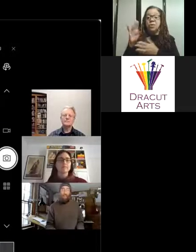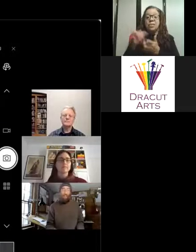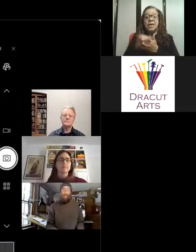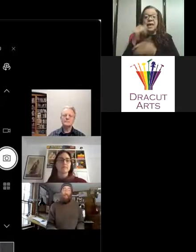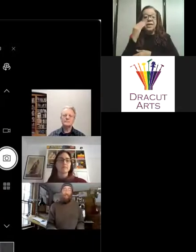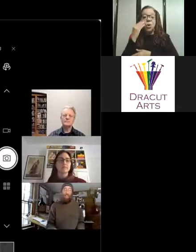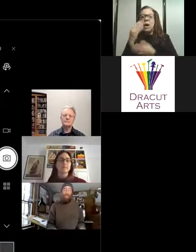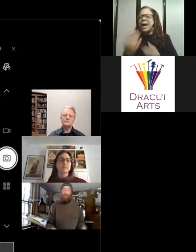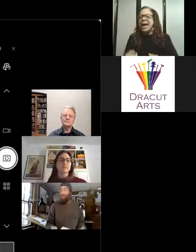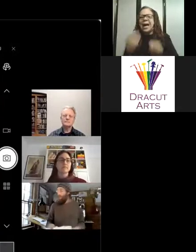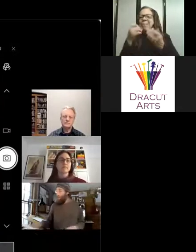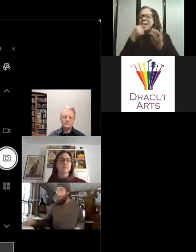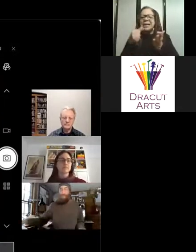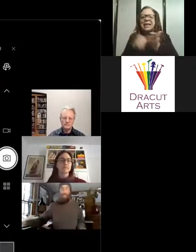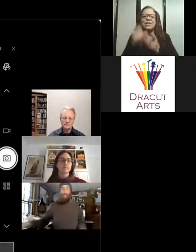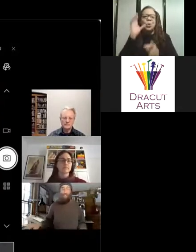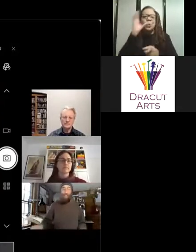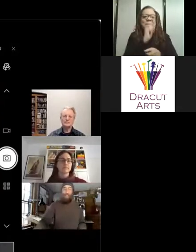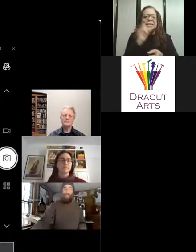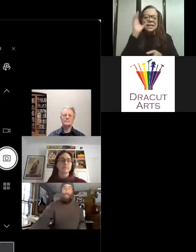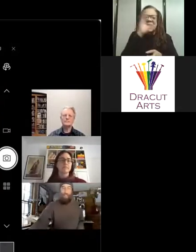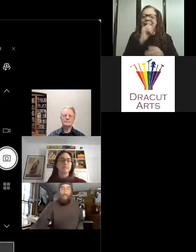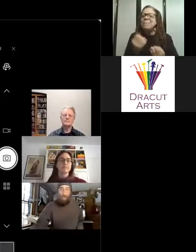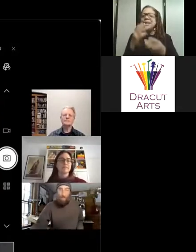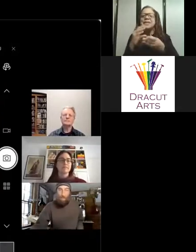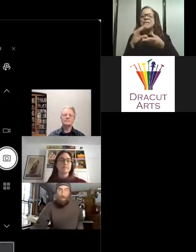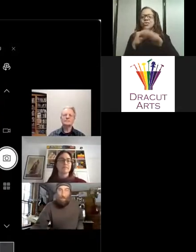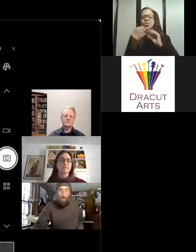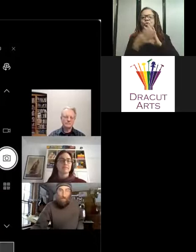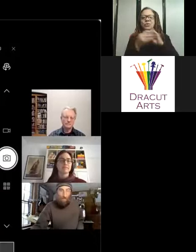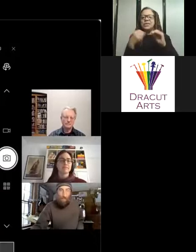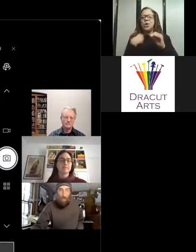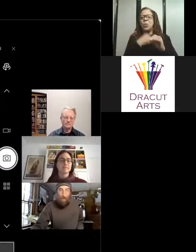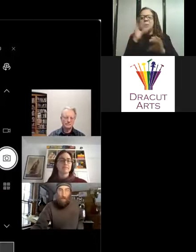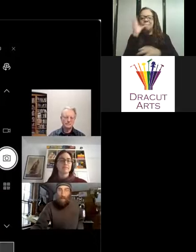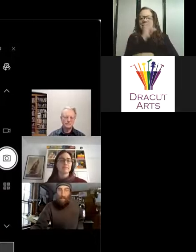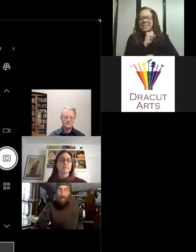letters are we missing? How many stories are we missing here? Um, so that's,